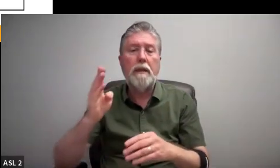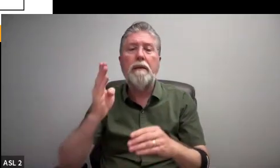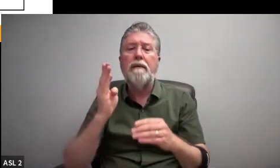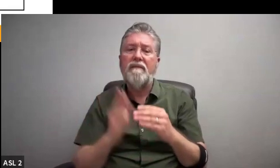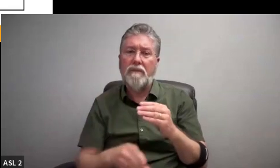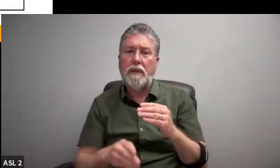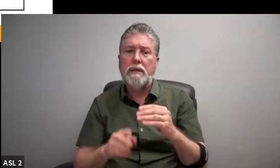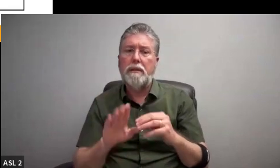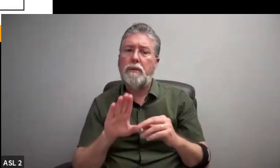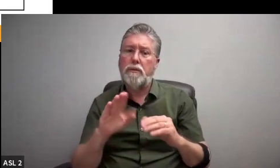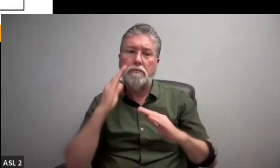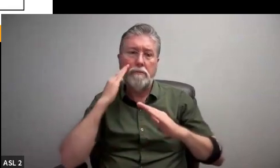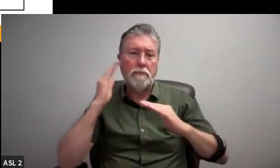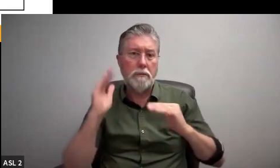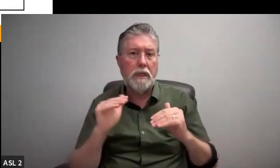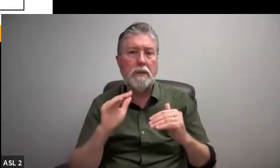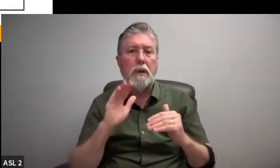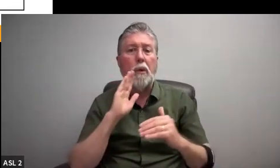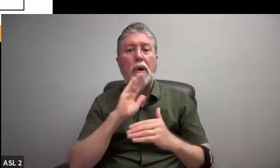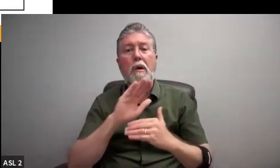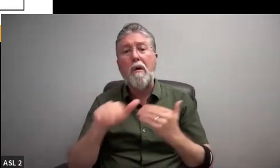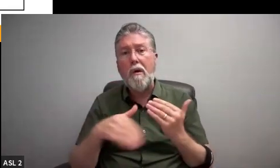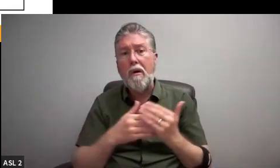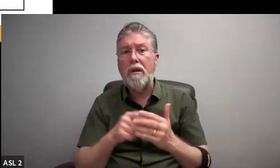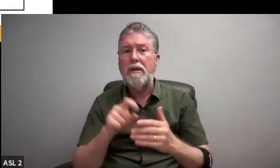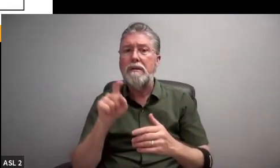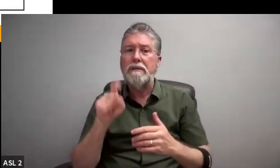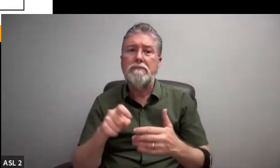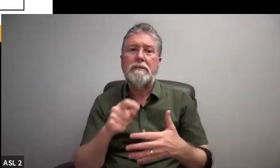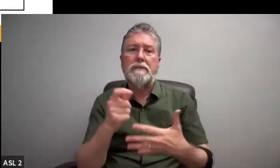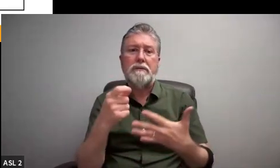they're anticipating that they will complete all necessary steps (including, for example,